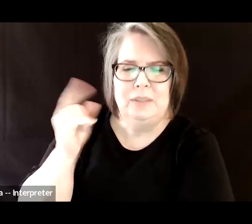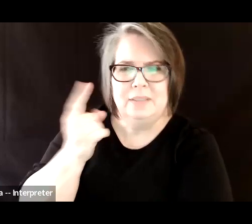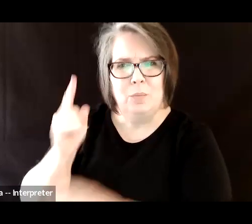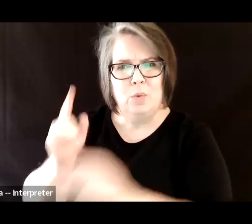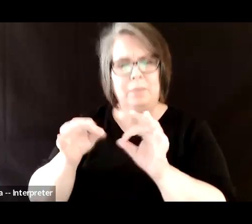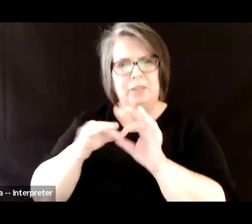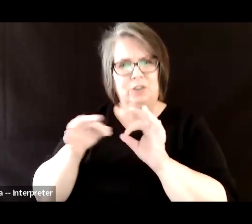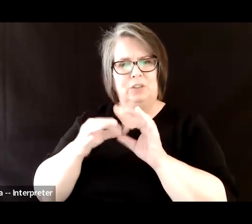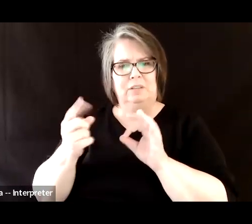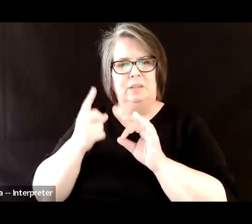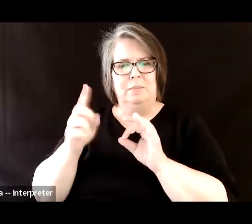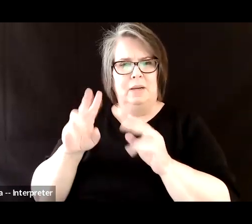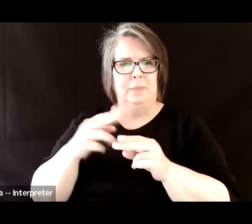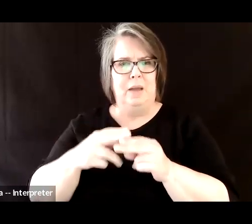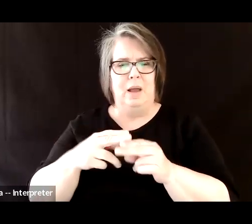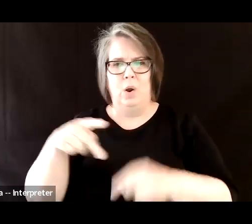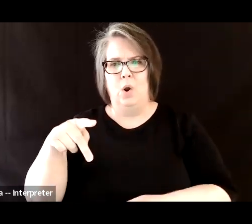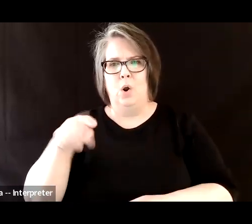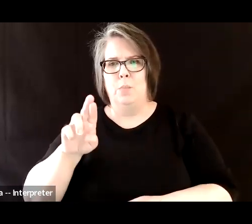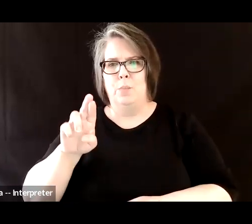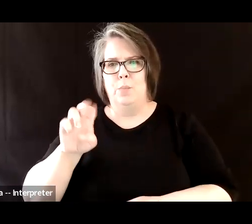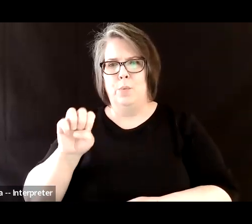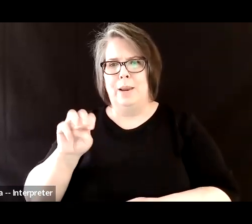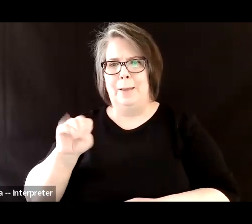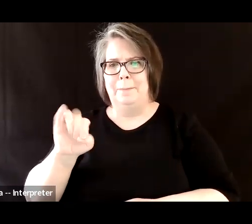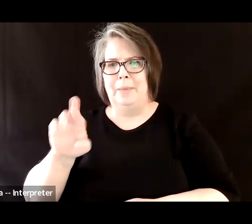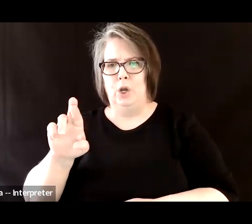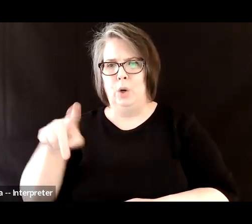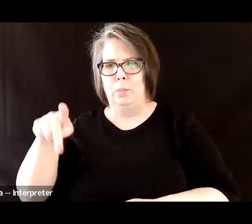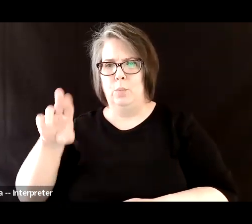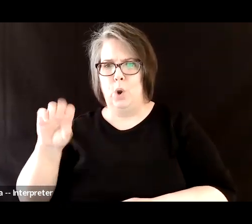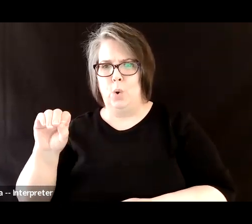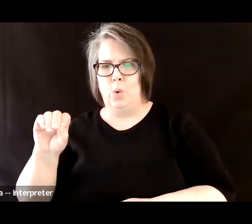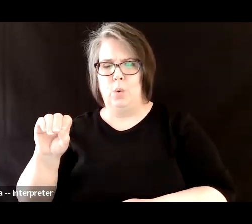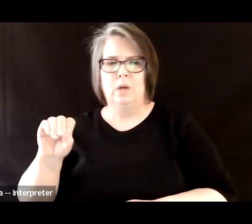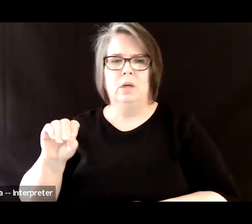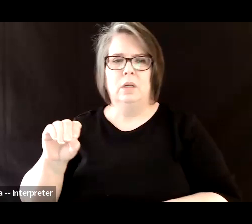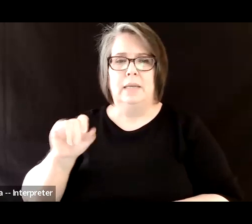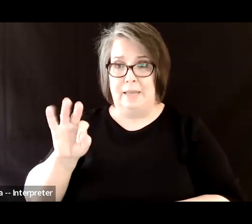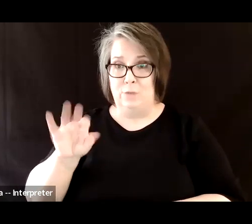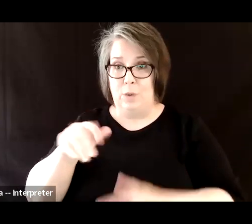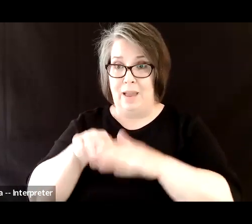about premier Pro in the Q&A. If you have access to it, I